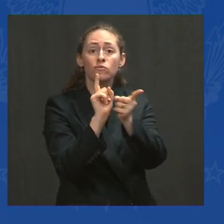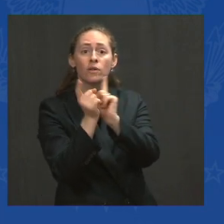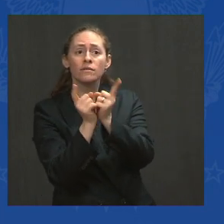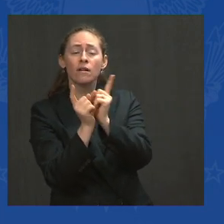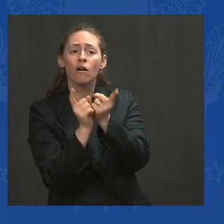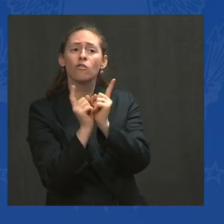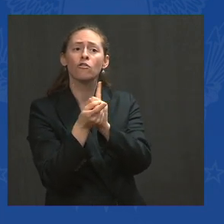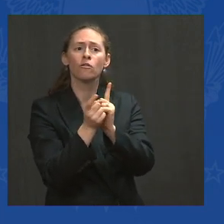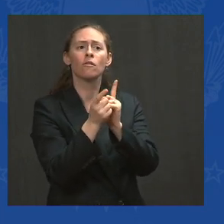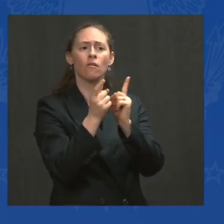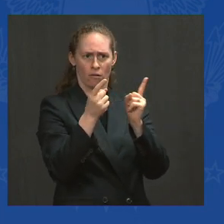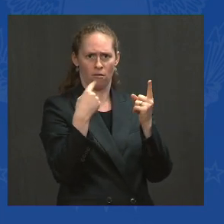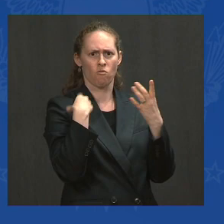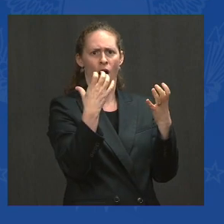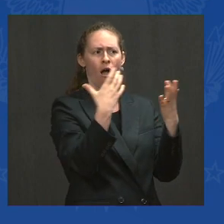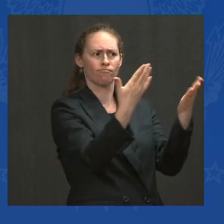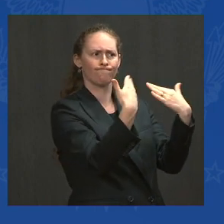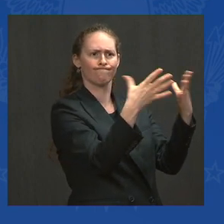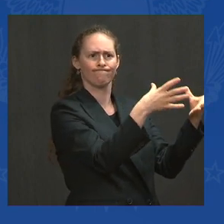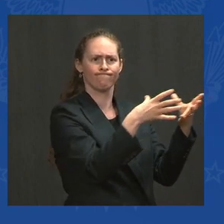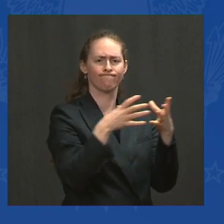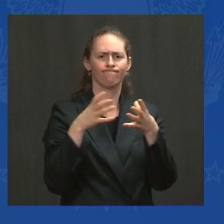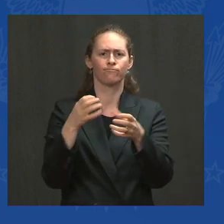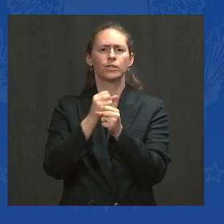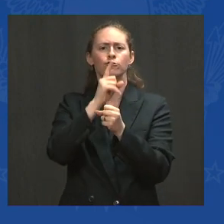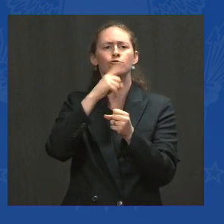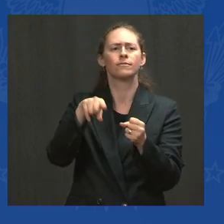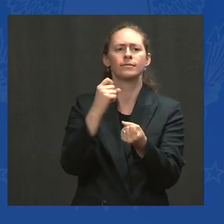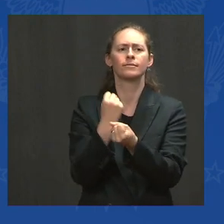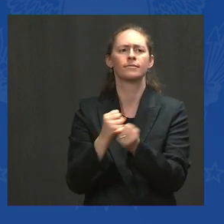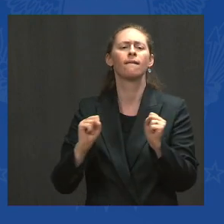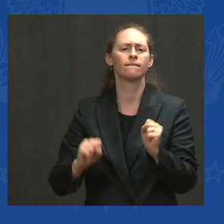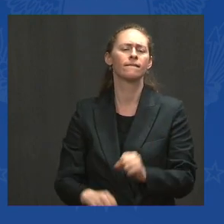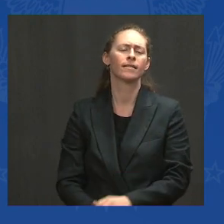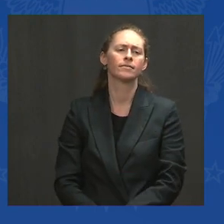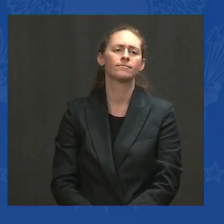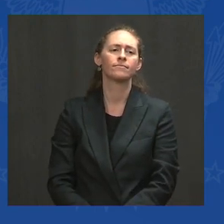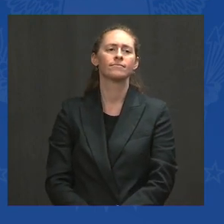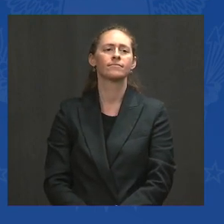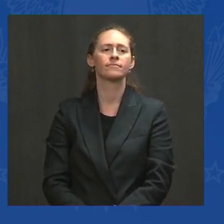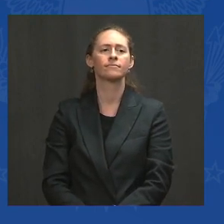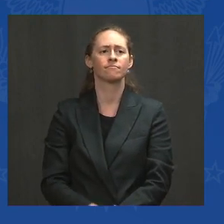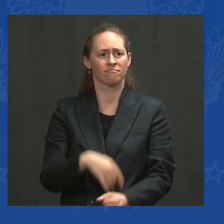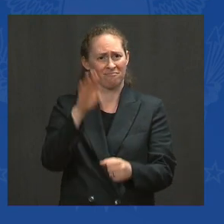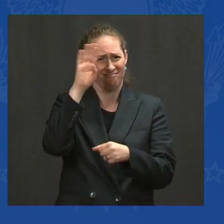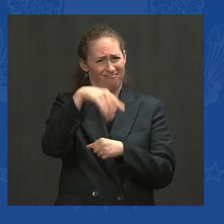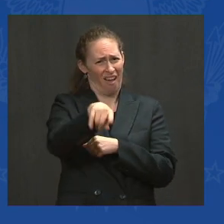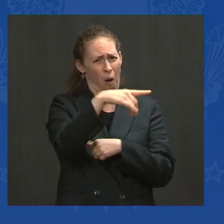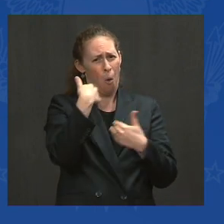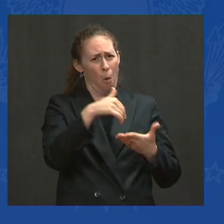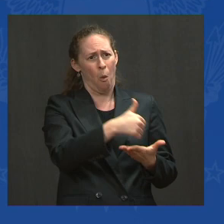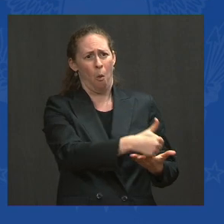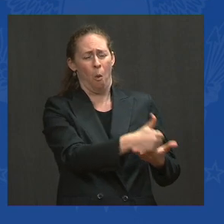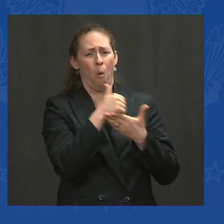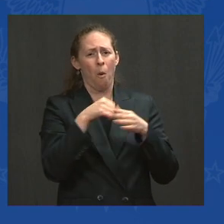be vital to our efforts so they -- and they've been very vital -- and so their families are not exposed to danger as well.